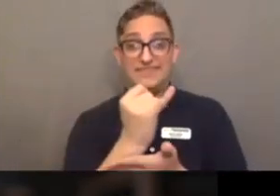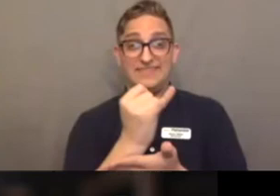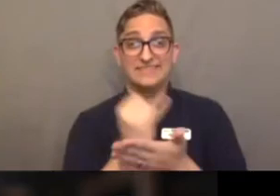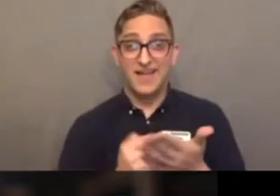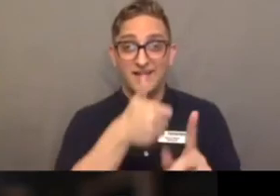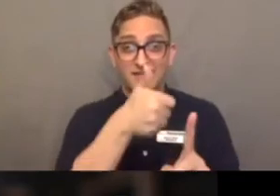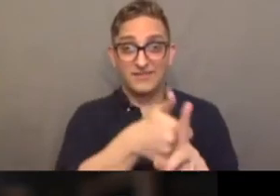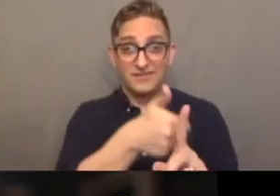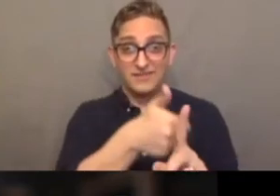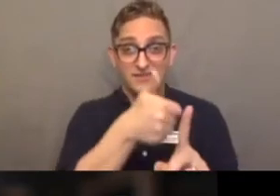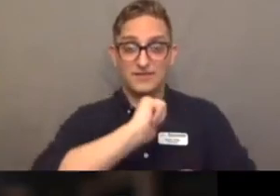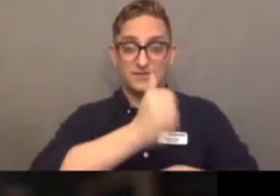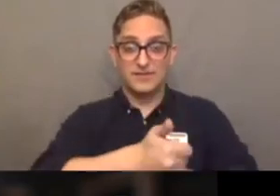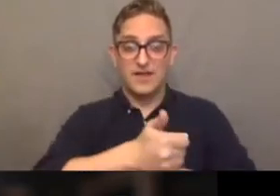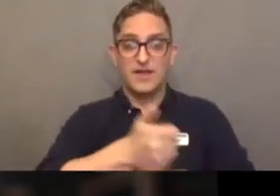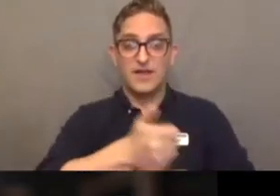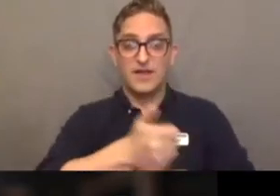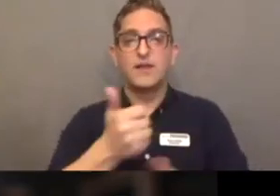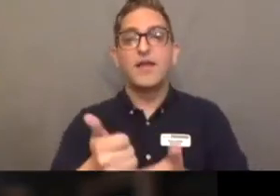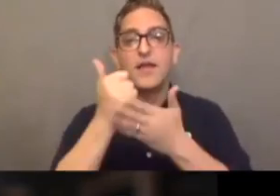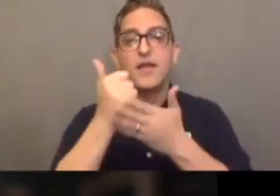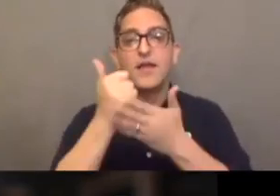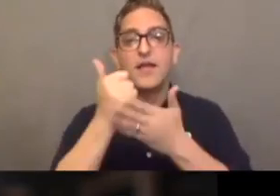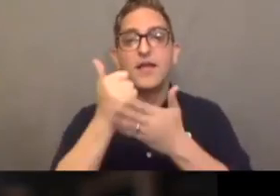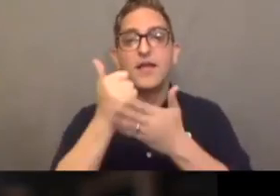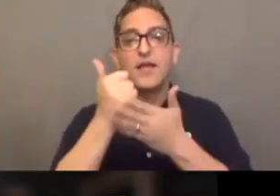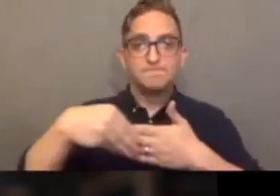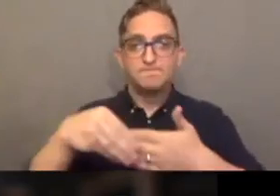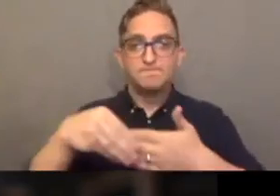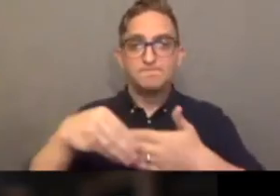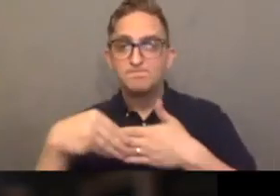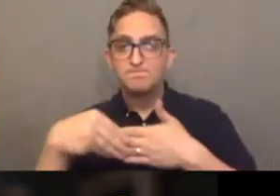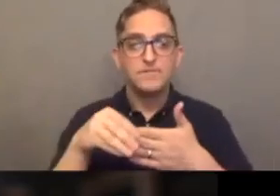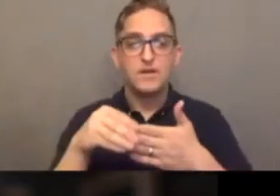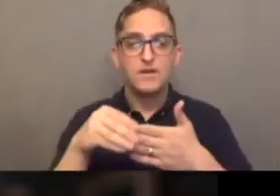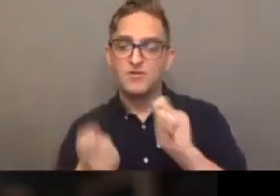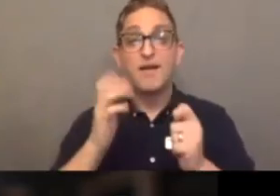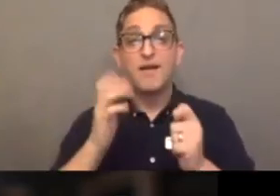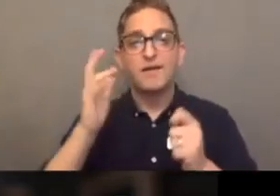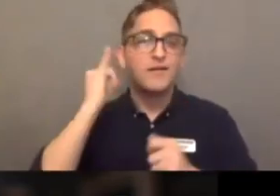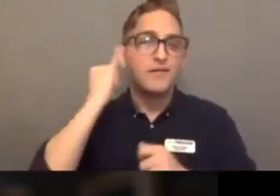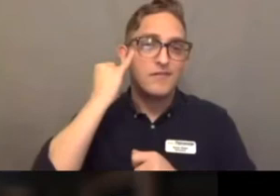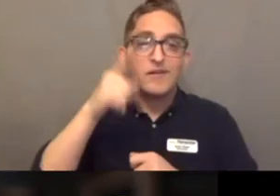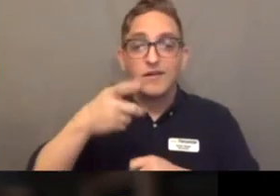that flexibility, to allow us to adjust our seat and to put on the right glasses and to